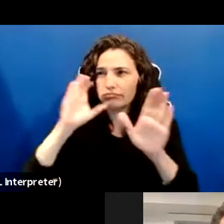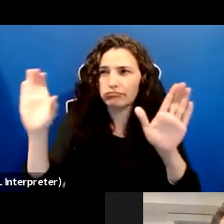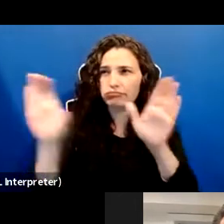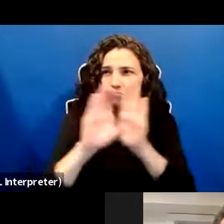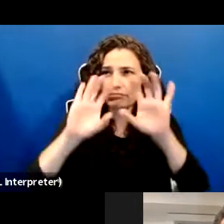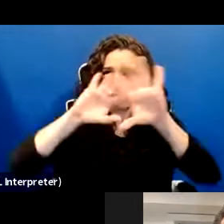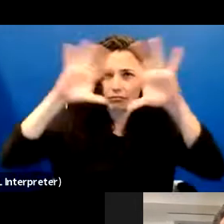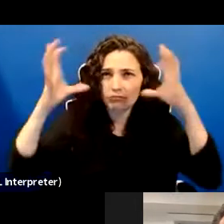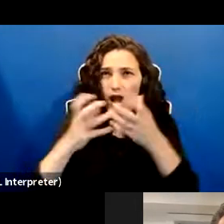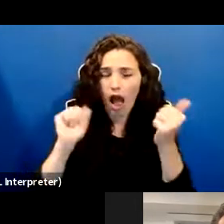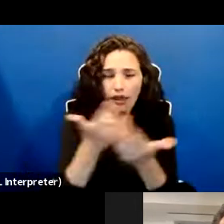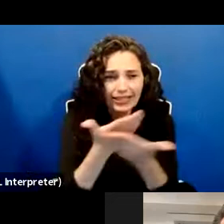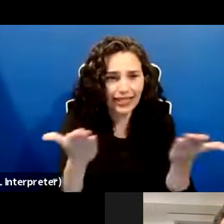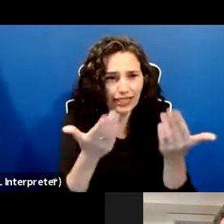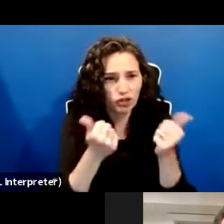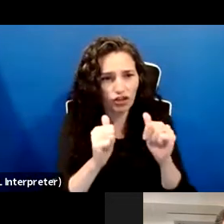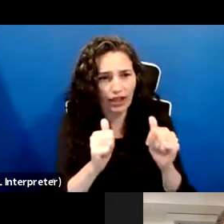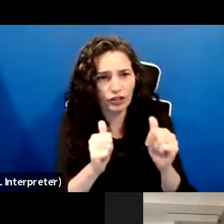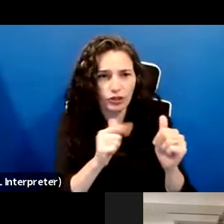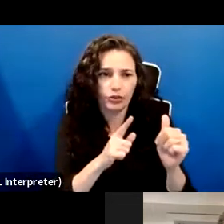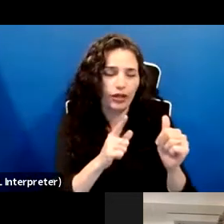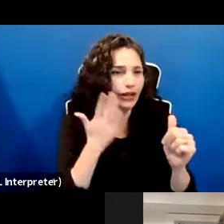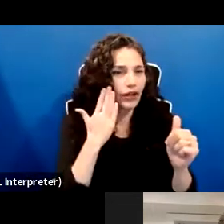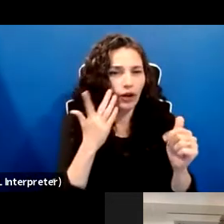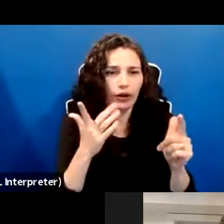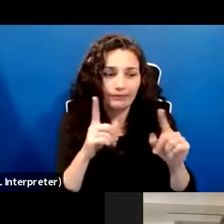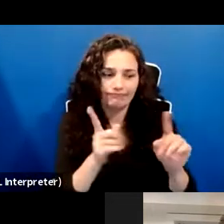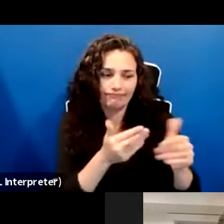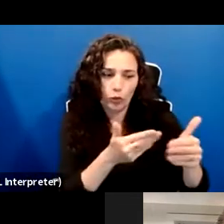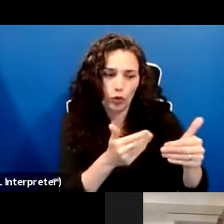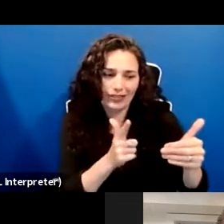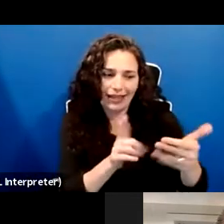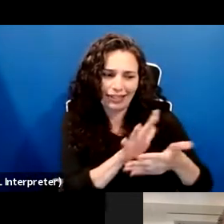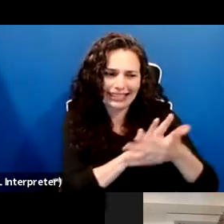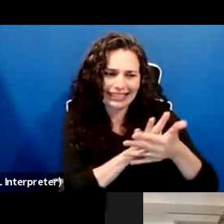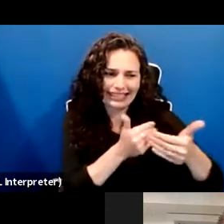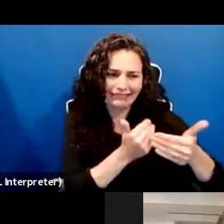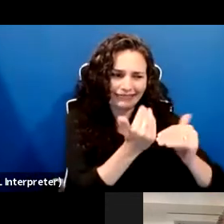especially when you're trying to get into very sort of closed and tight spaces, for Ruthie and Adi,